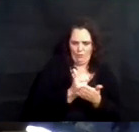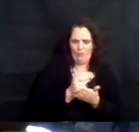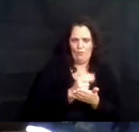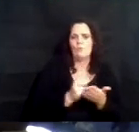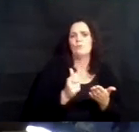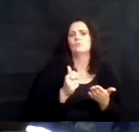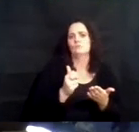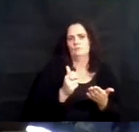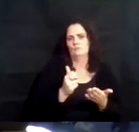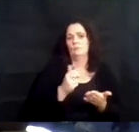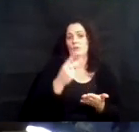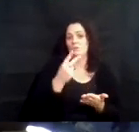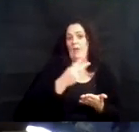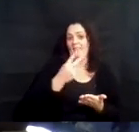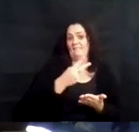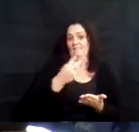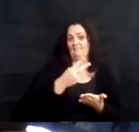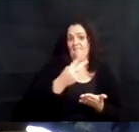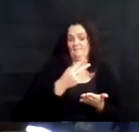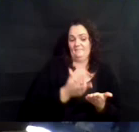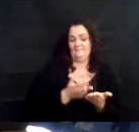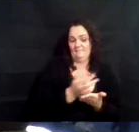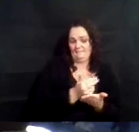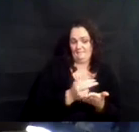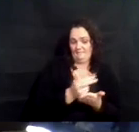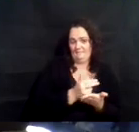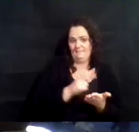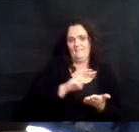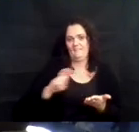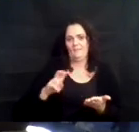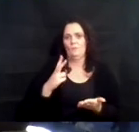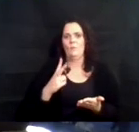that you would get only 12 drawings for 24 frames per second.